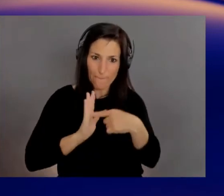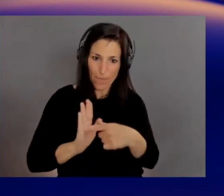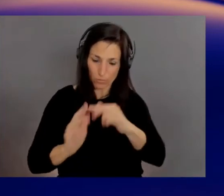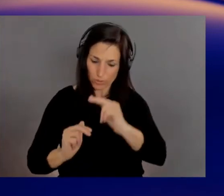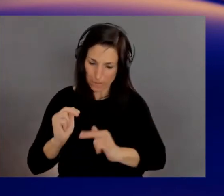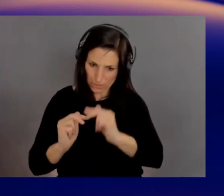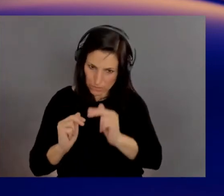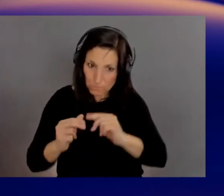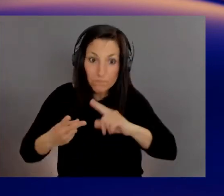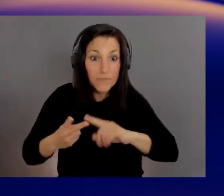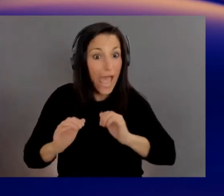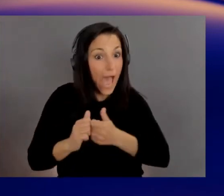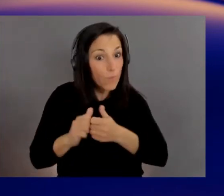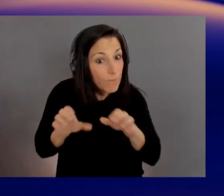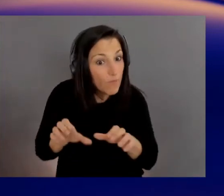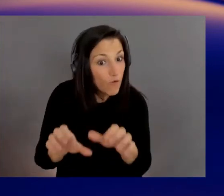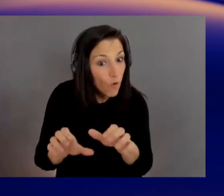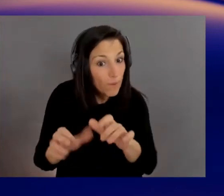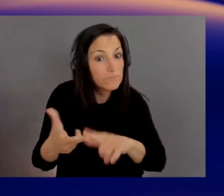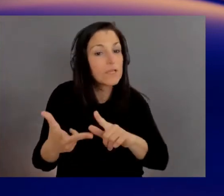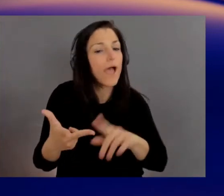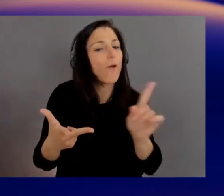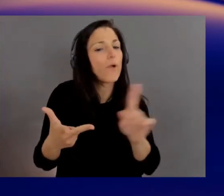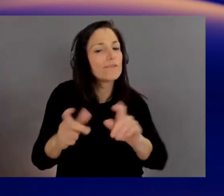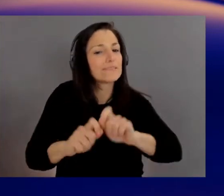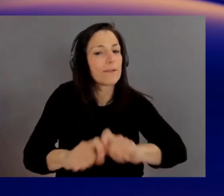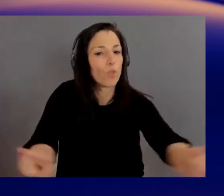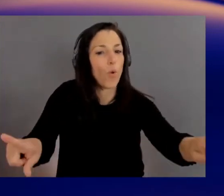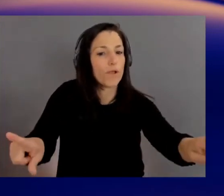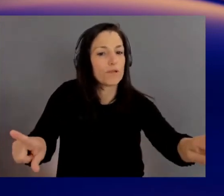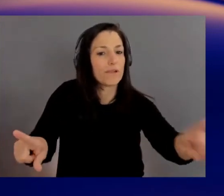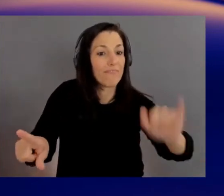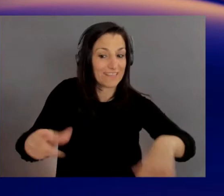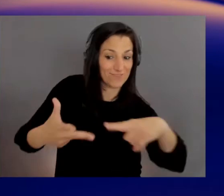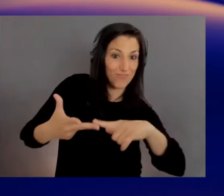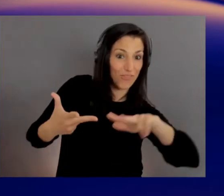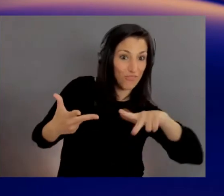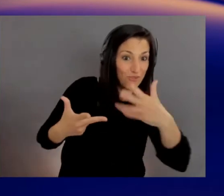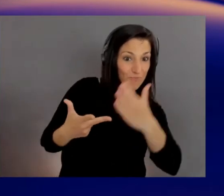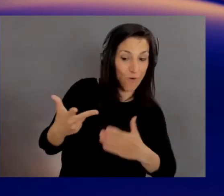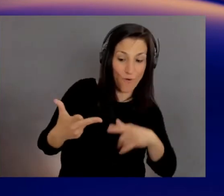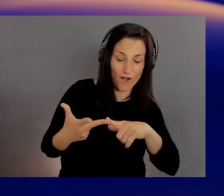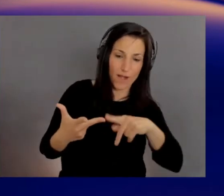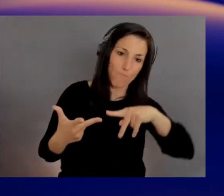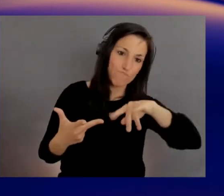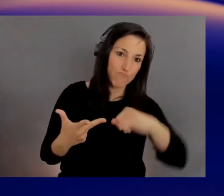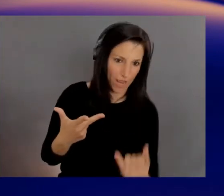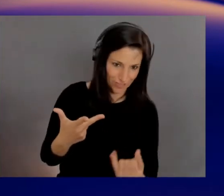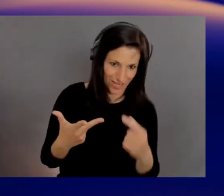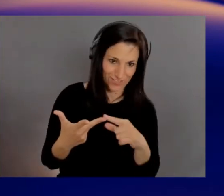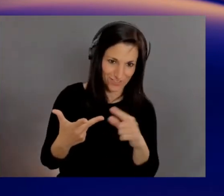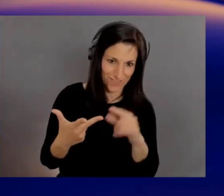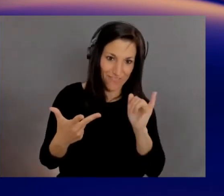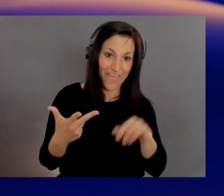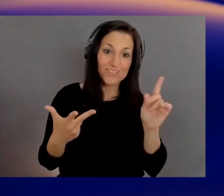where it ends up getting deployed which kind of leads us into the third component which is projects and projects is actually where those CICD capabilities come in.